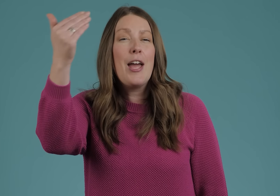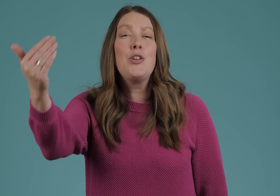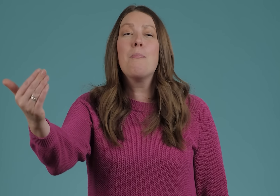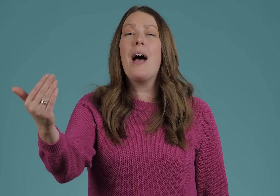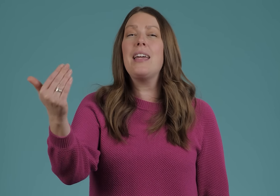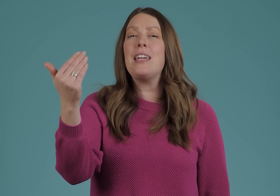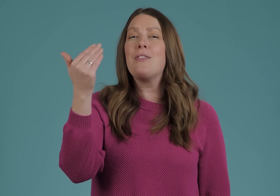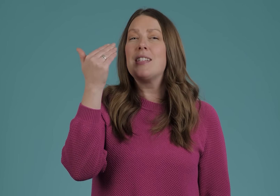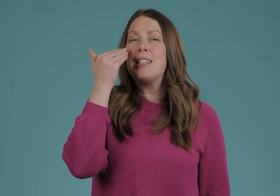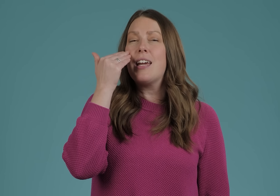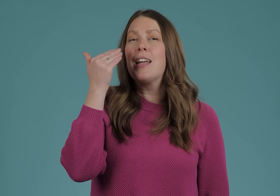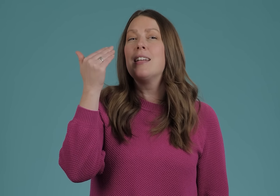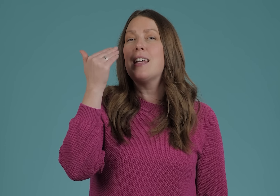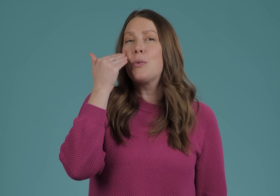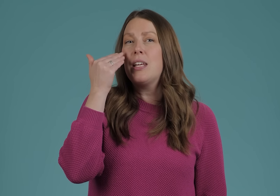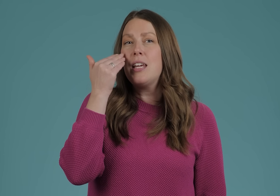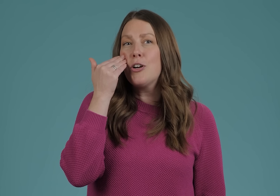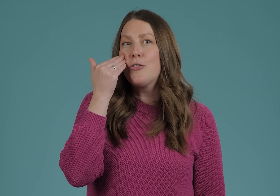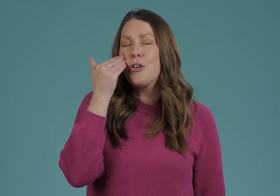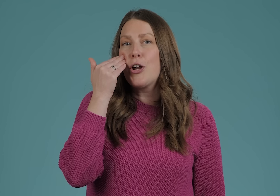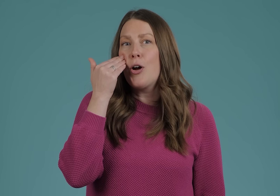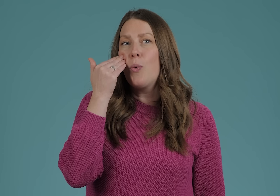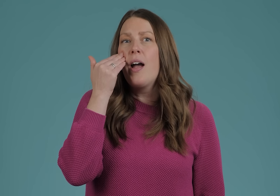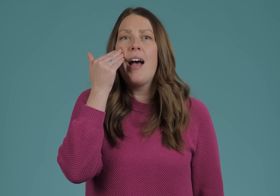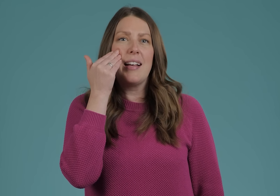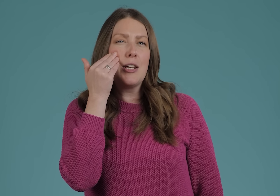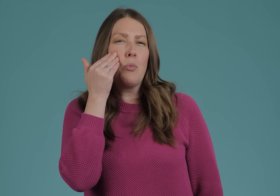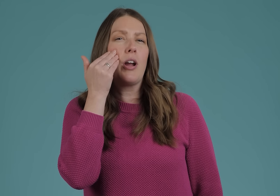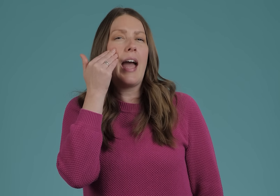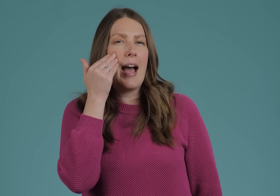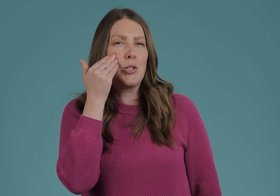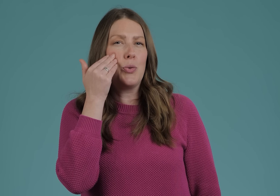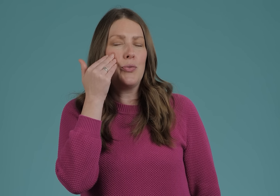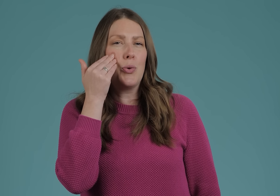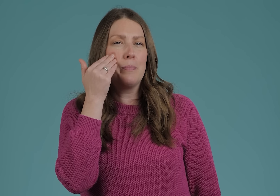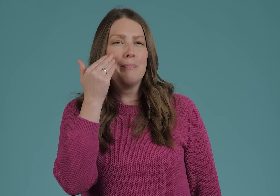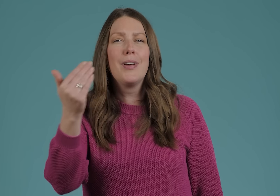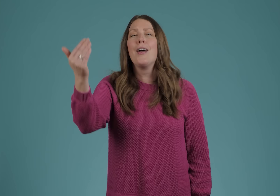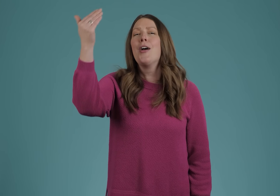And you might even see it down here for No As in a more casual form